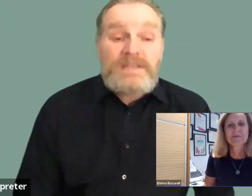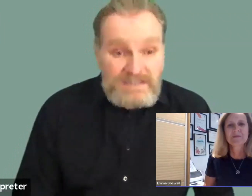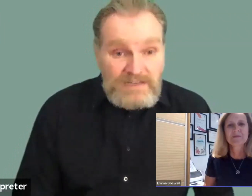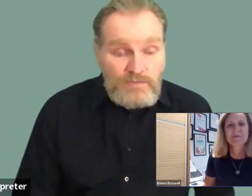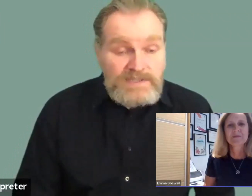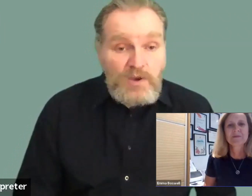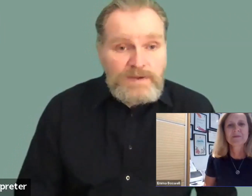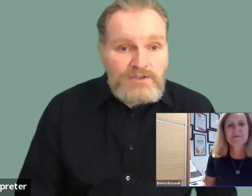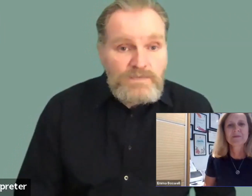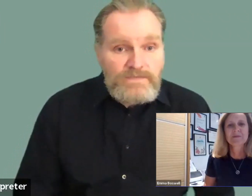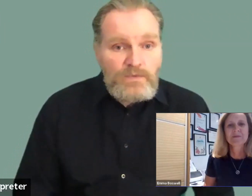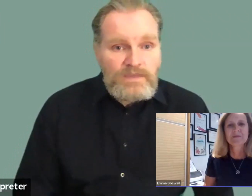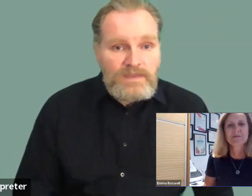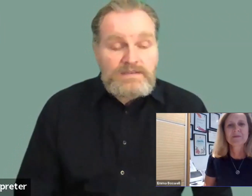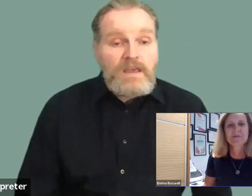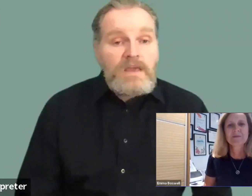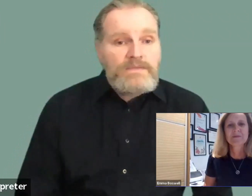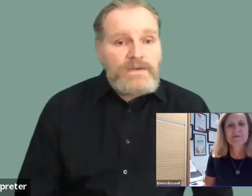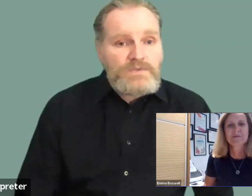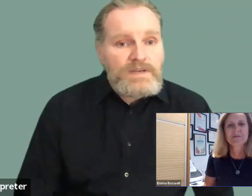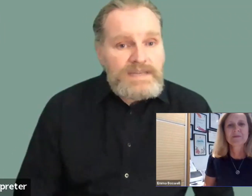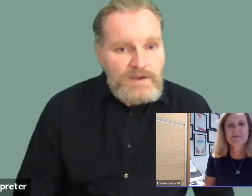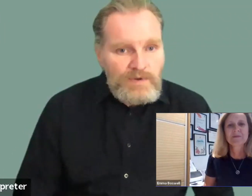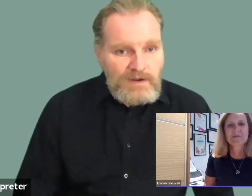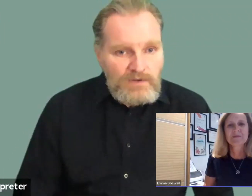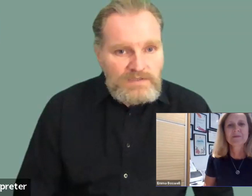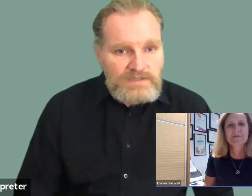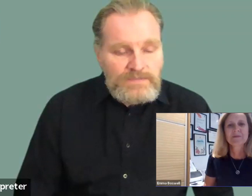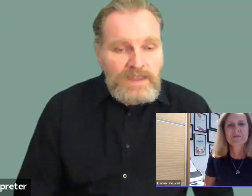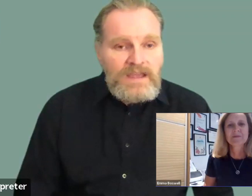it’s a syndrome, it's a combination of a few things. The first one is hearing loss.